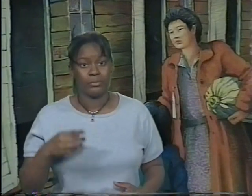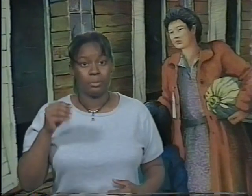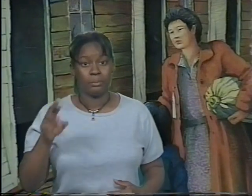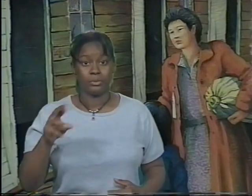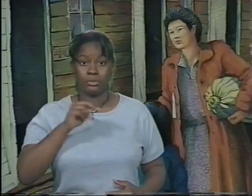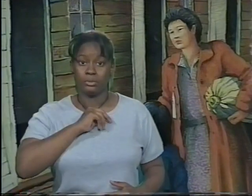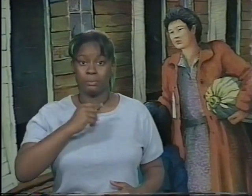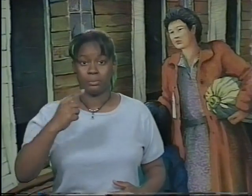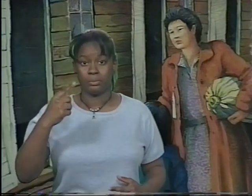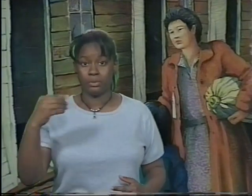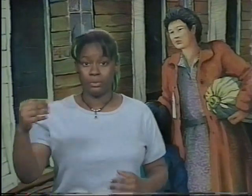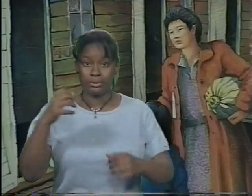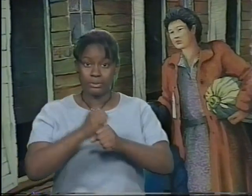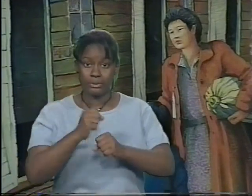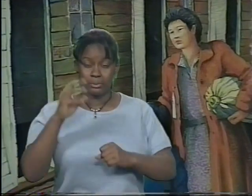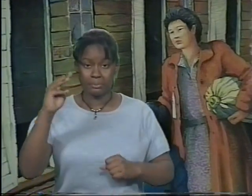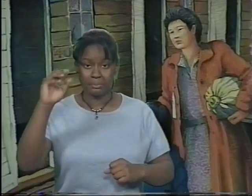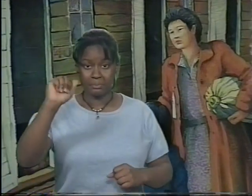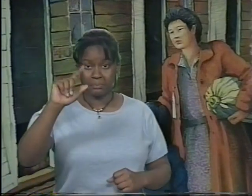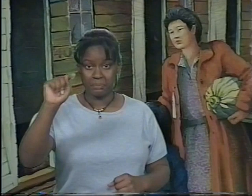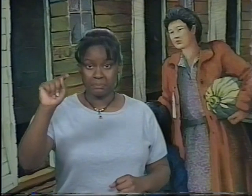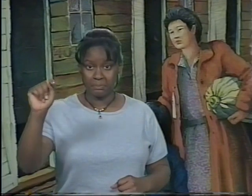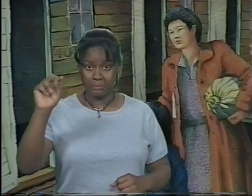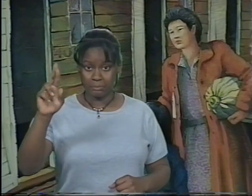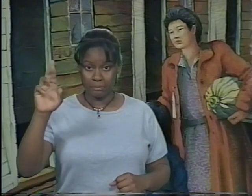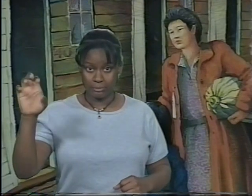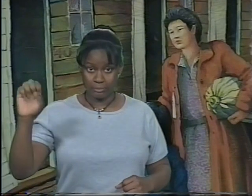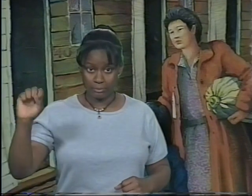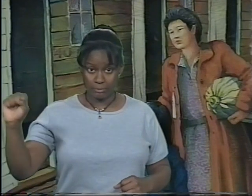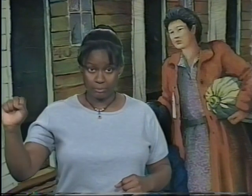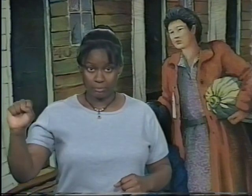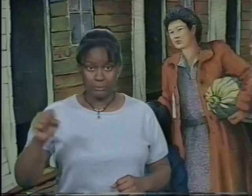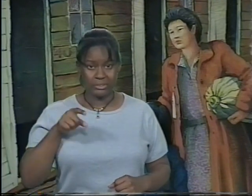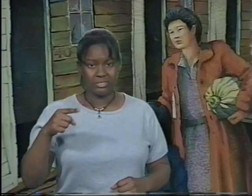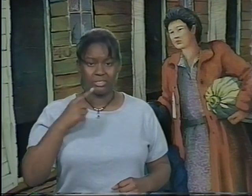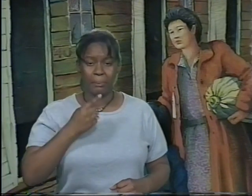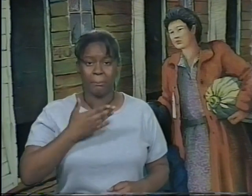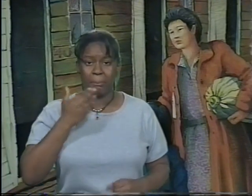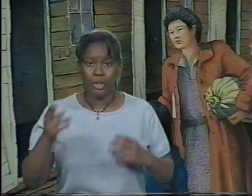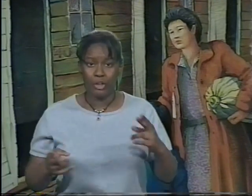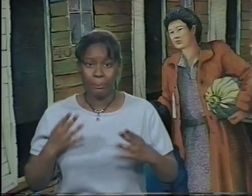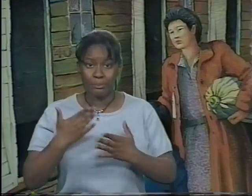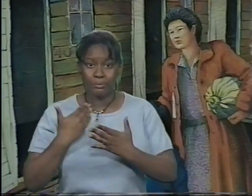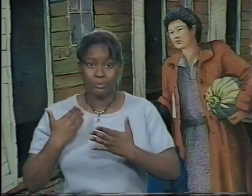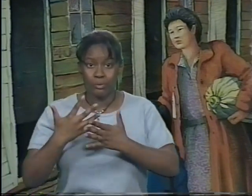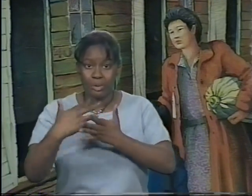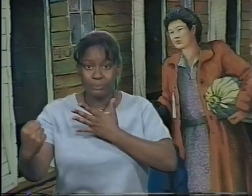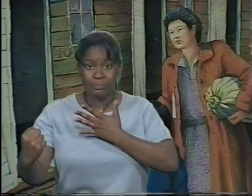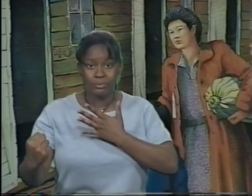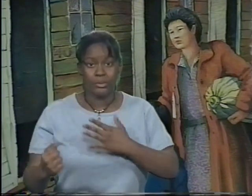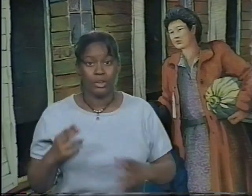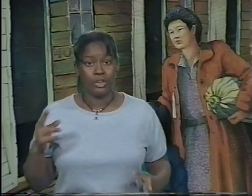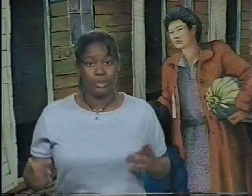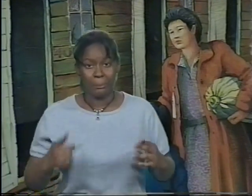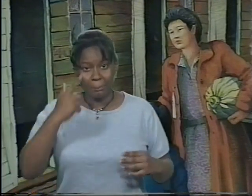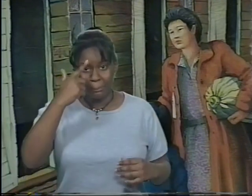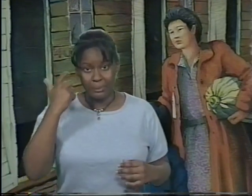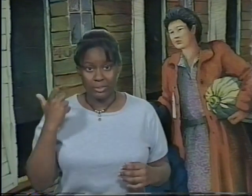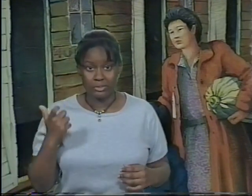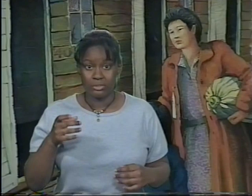"I'd better hurry before they're all gone," he said. He rushed off because he didn't want to see Emi's mother cry.